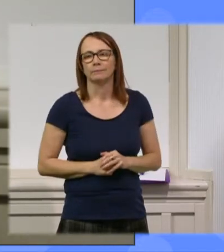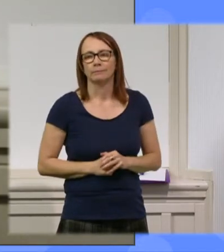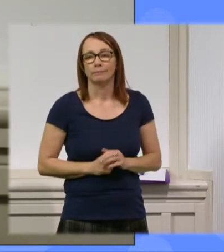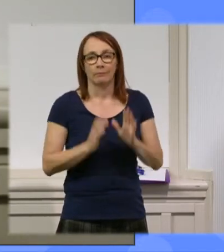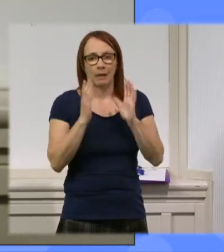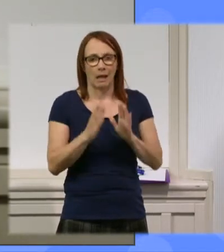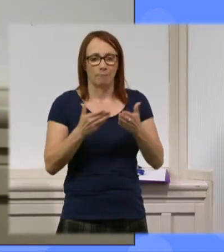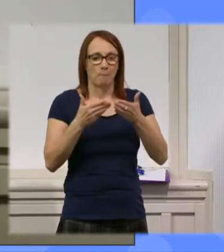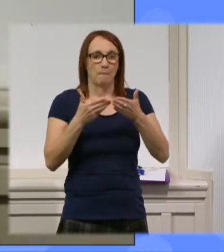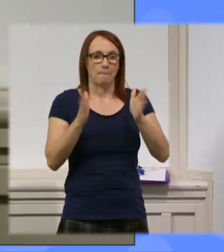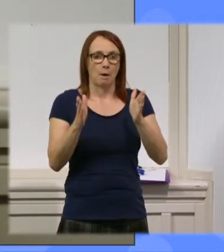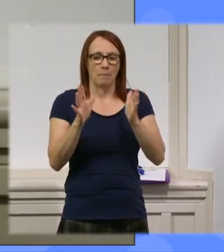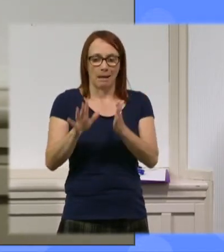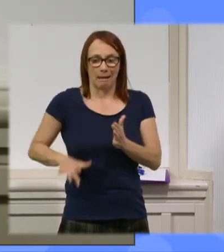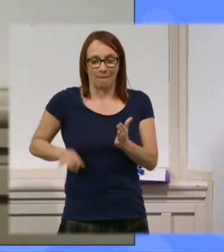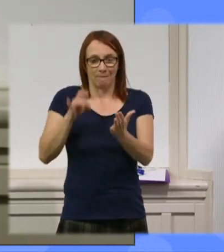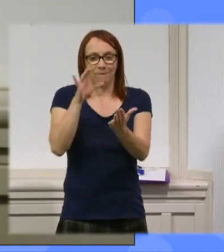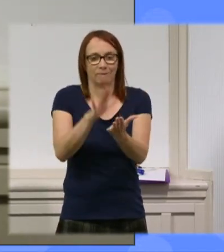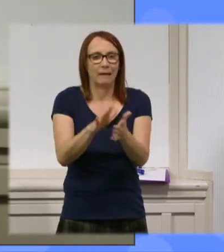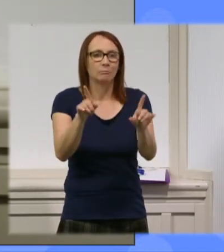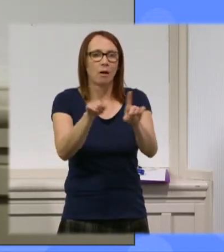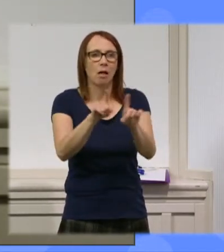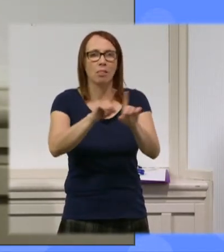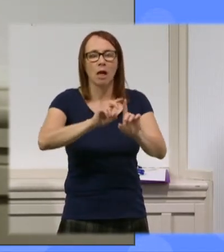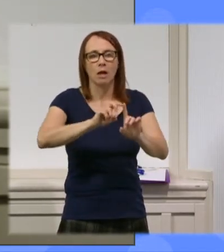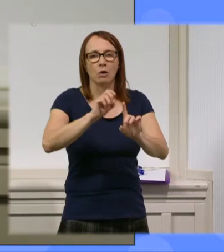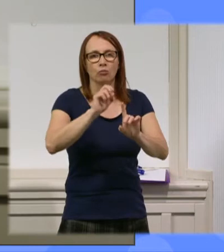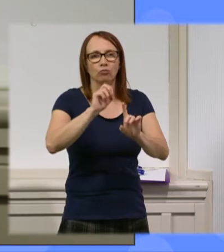investment in things like public transportation buses and trains need to